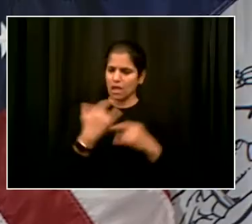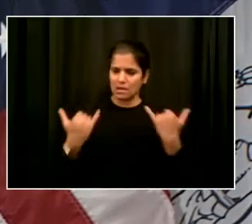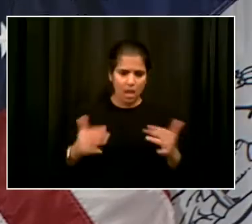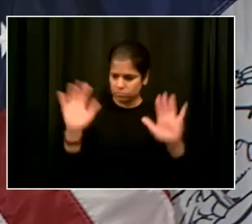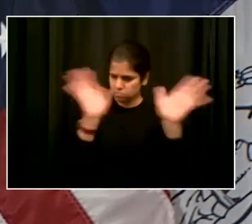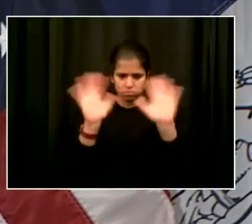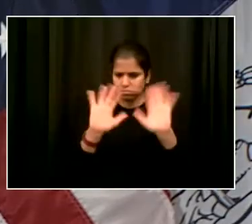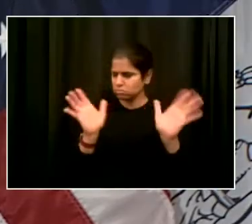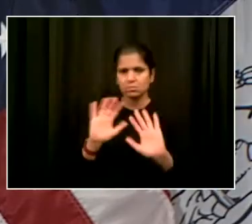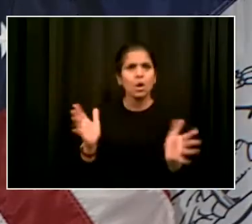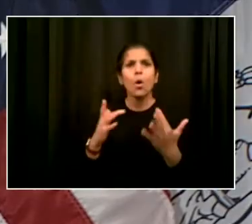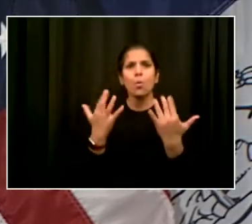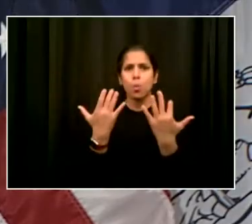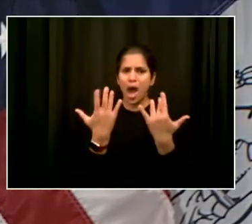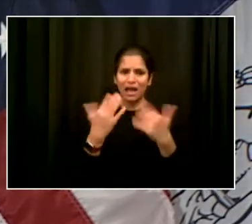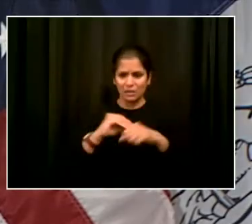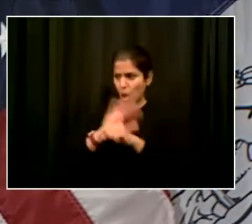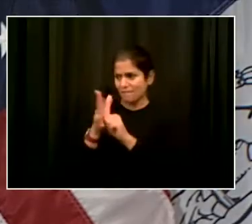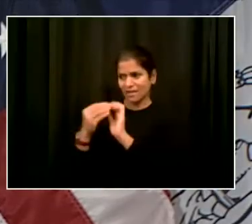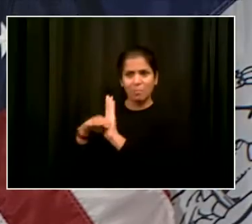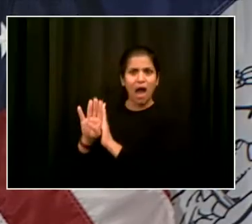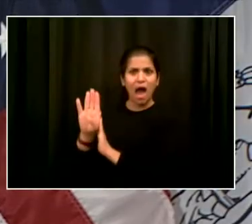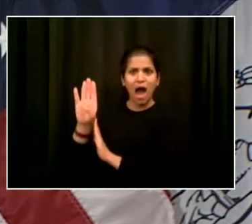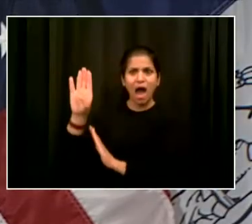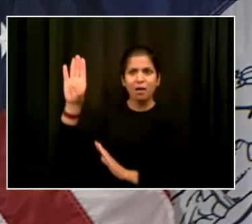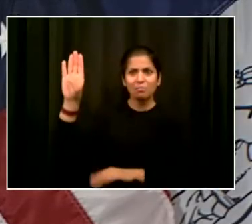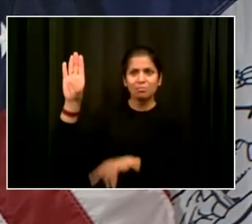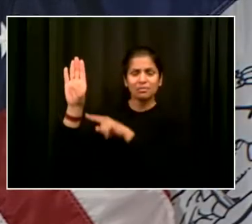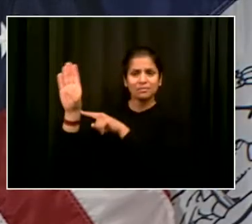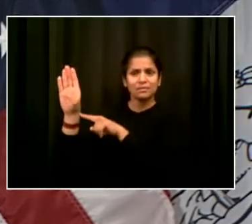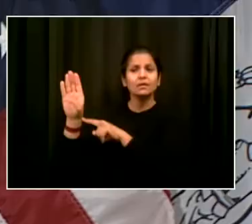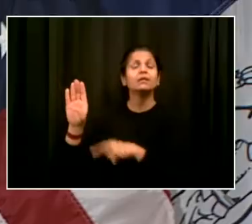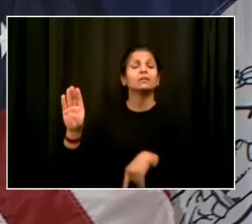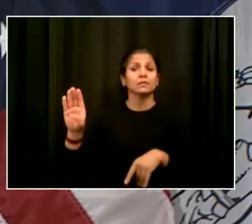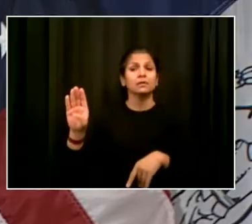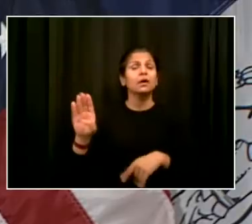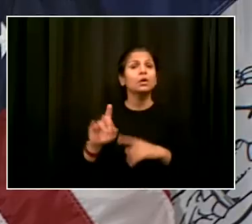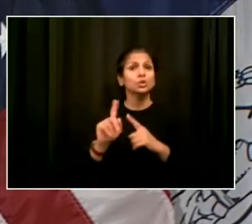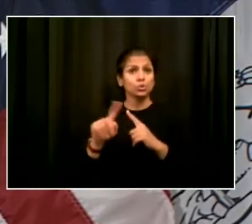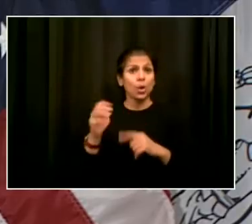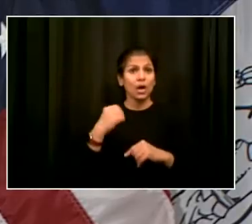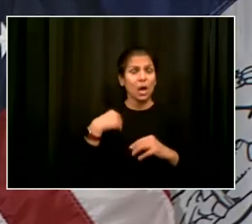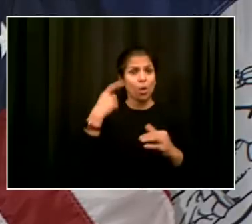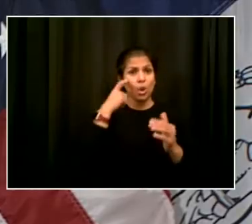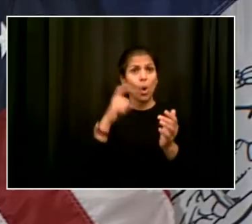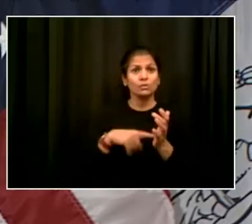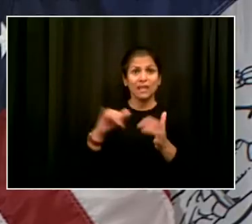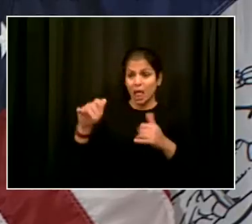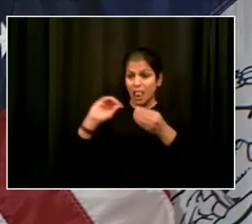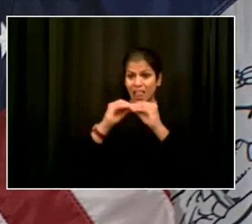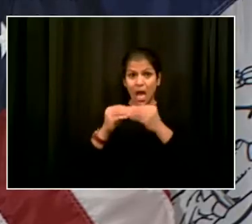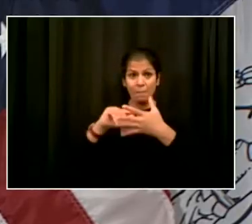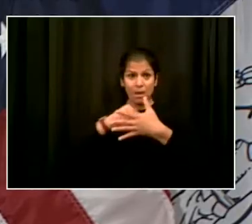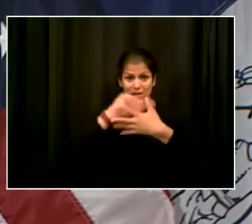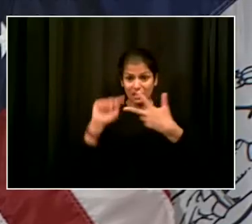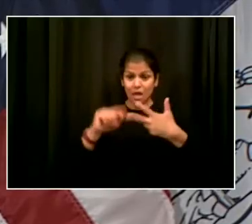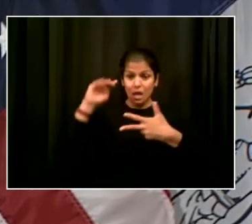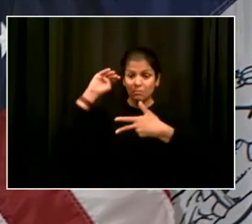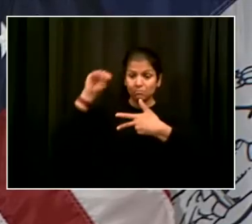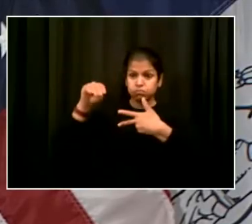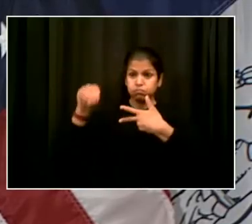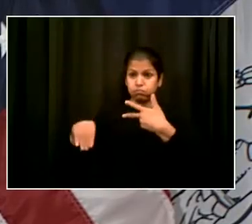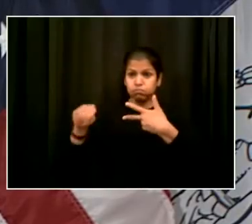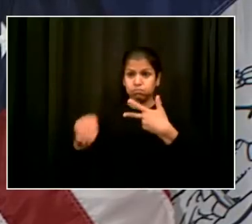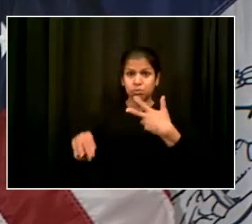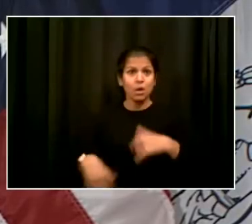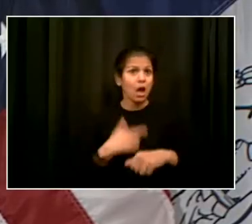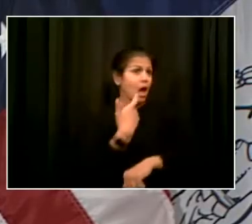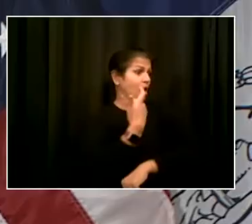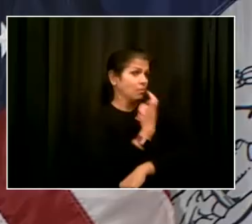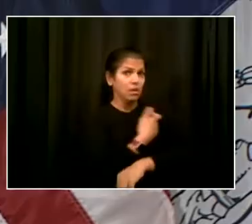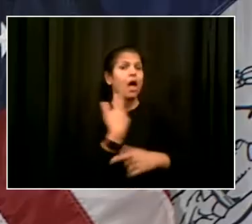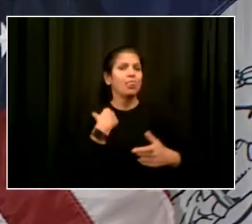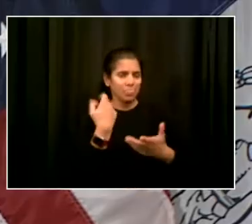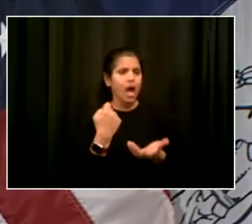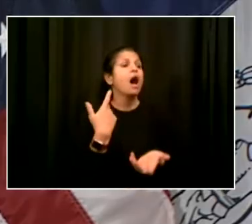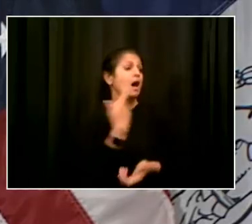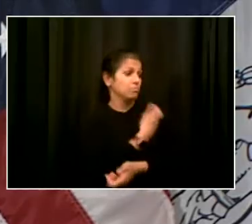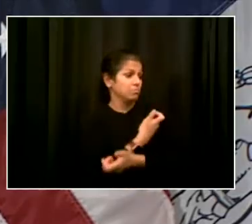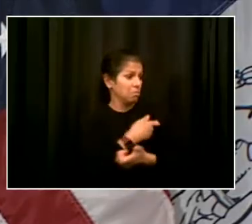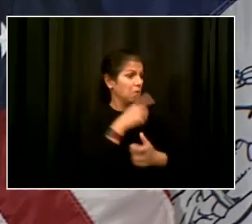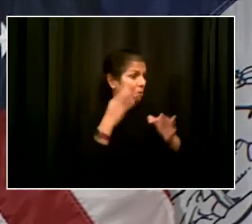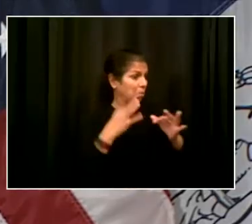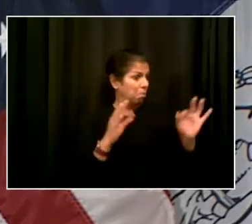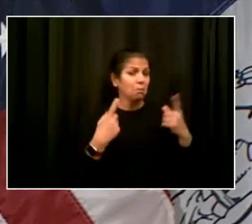FROM WHERE WE